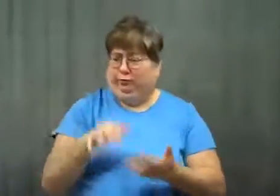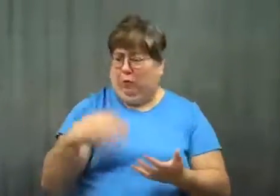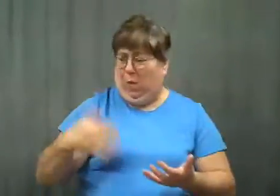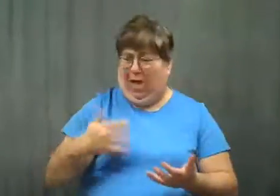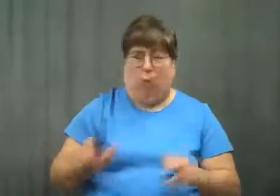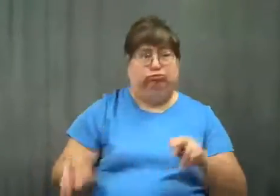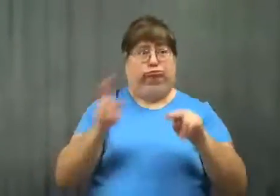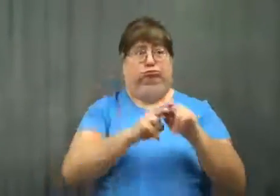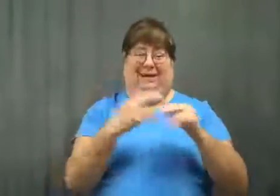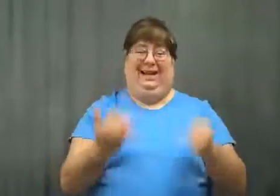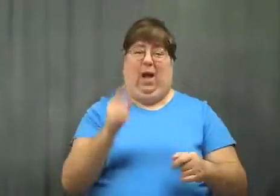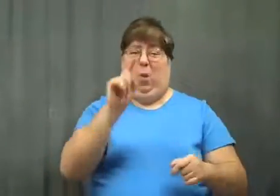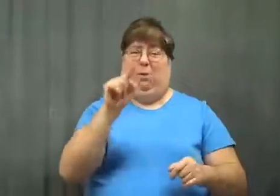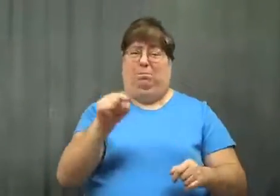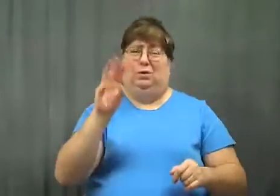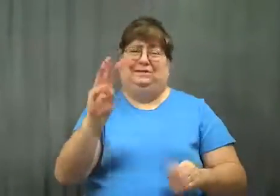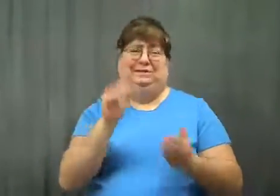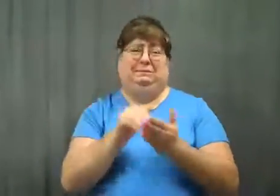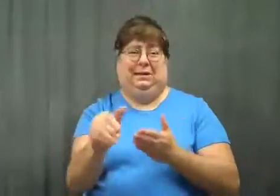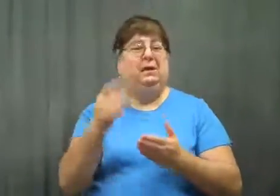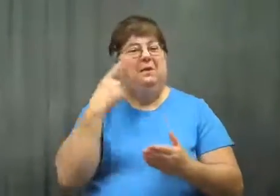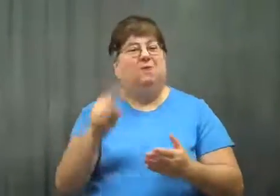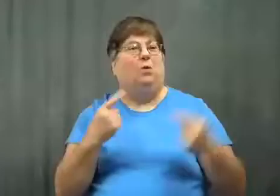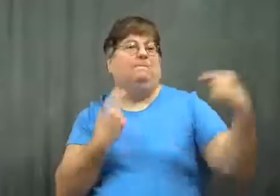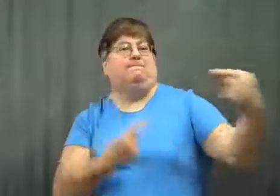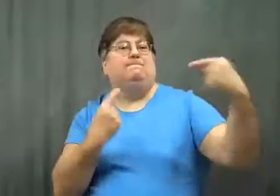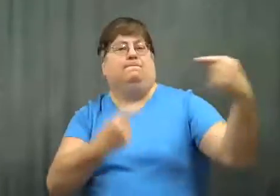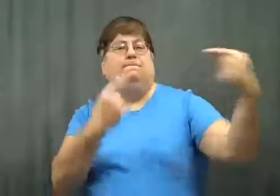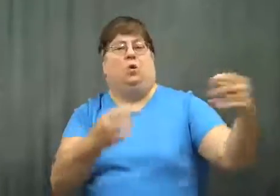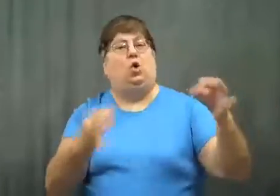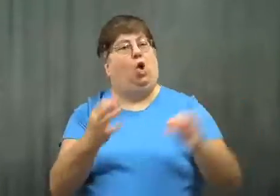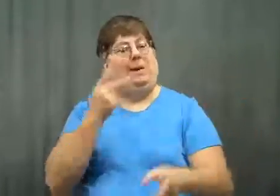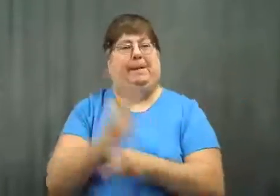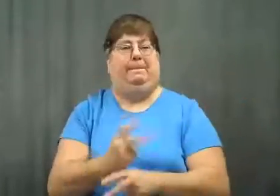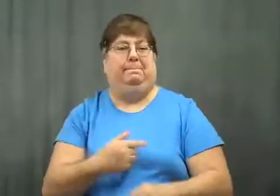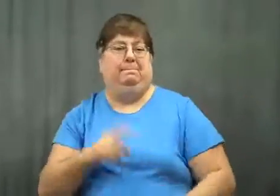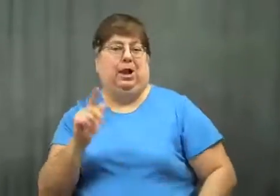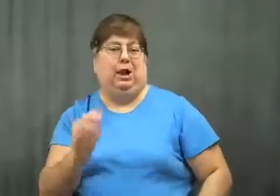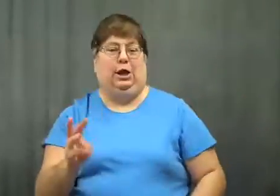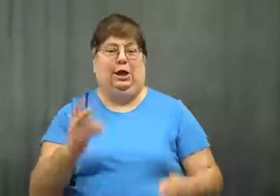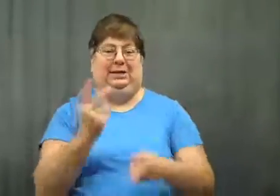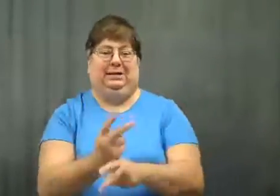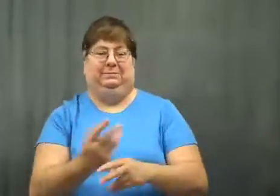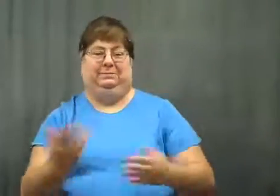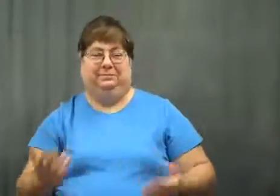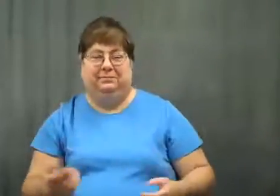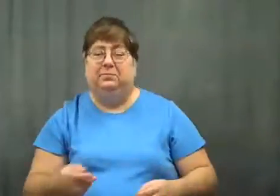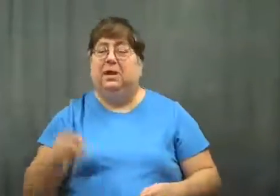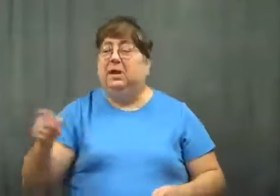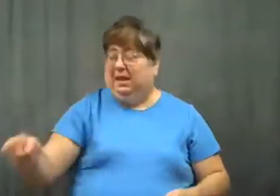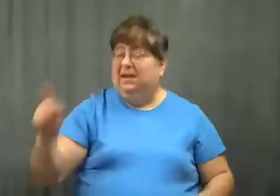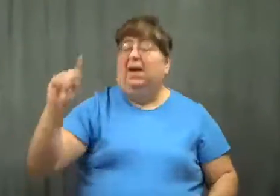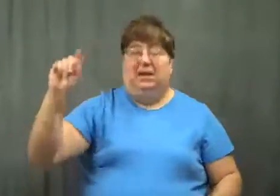so now Arizona has a total of $1.6 million for legal costs.